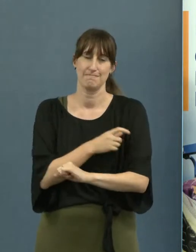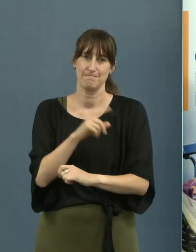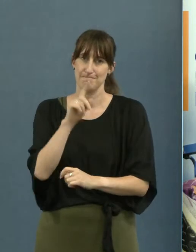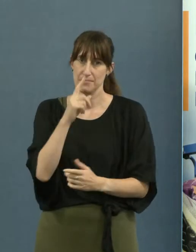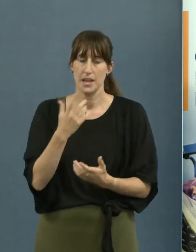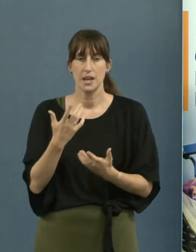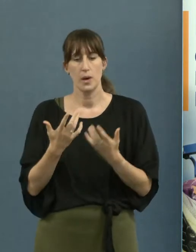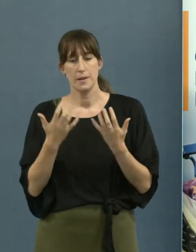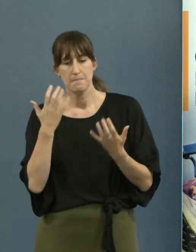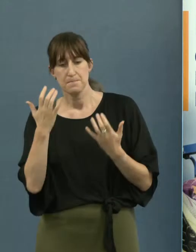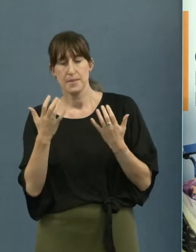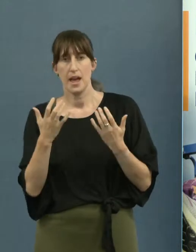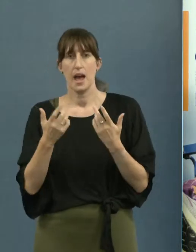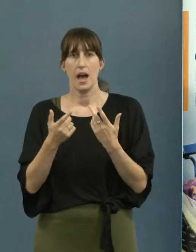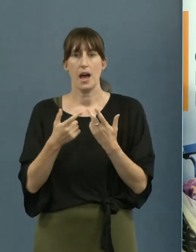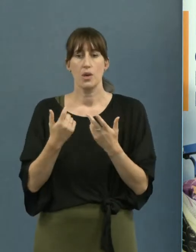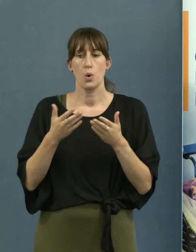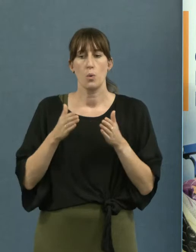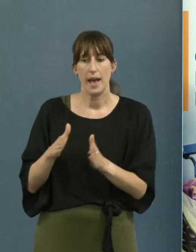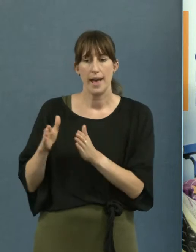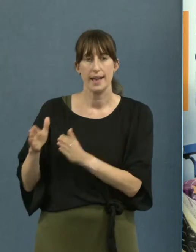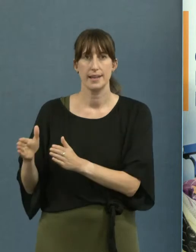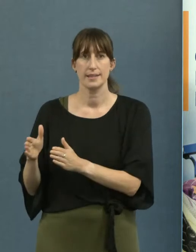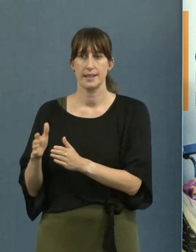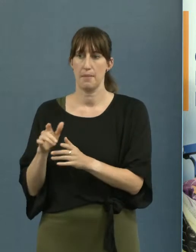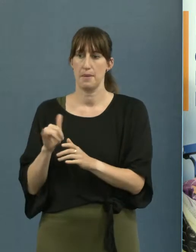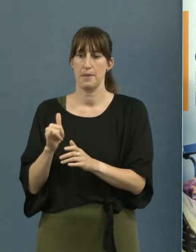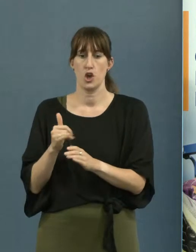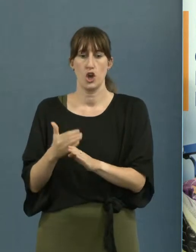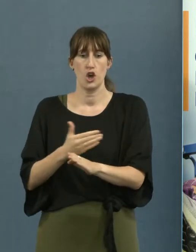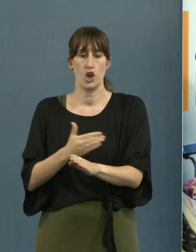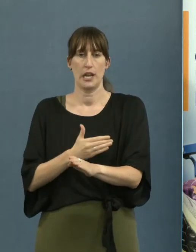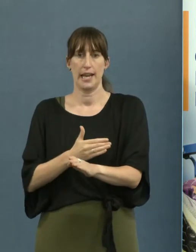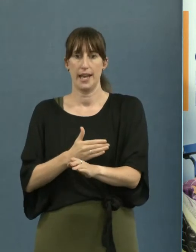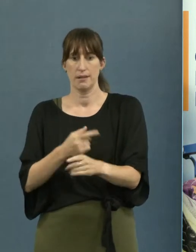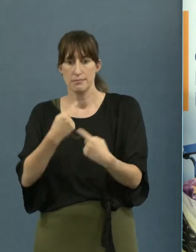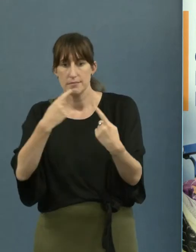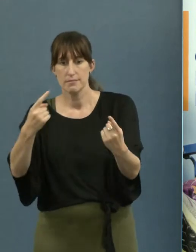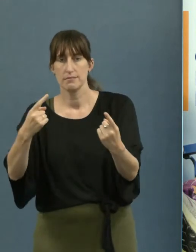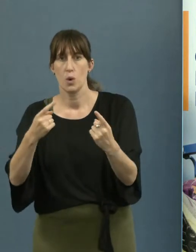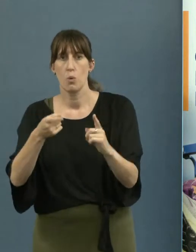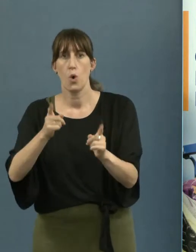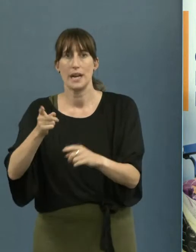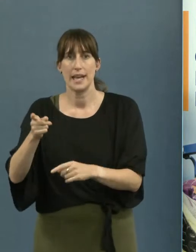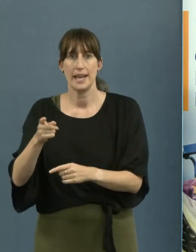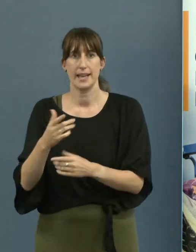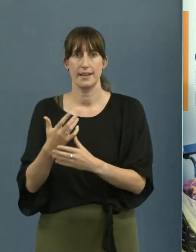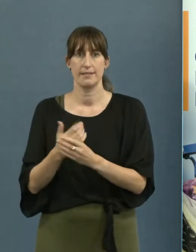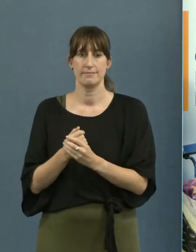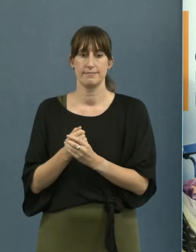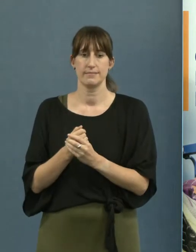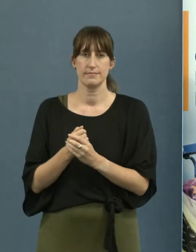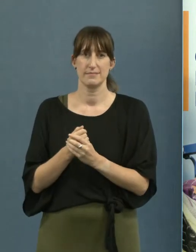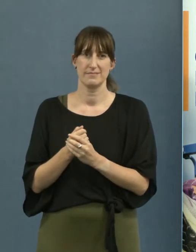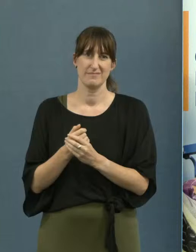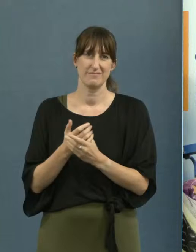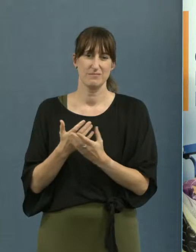the border, some of those we can't vaccinate against and we're looking to see how we can have early warning systems to